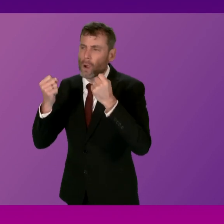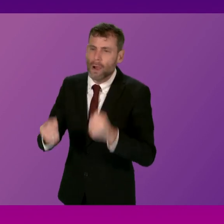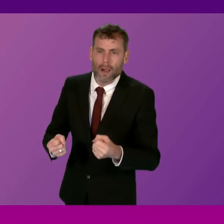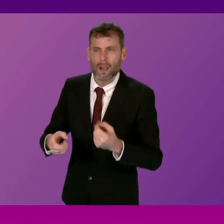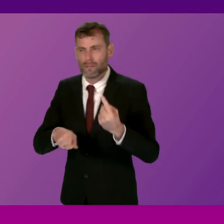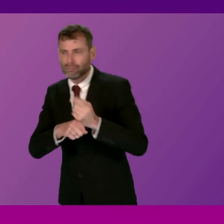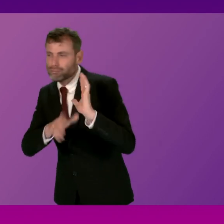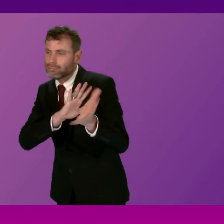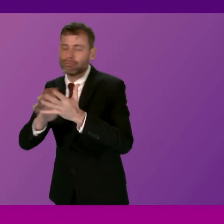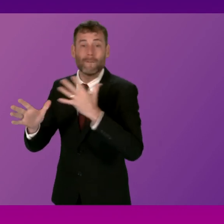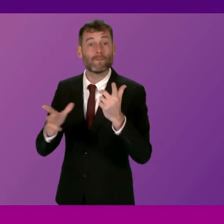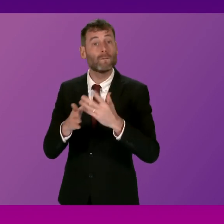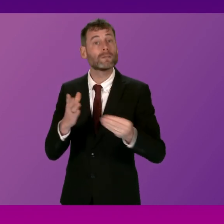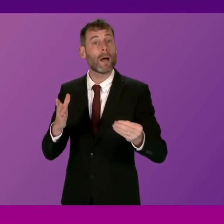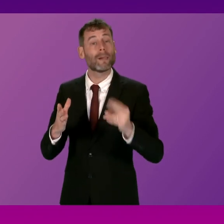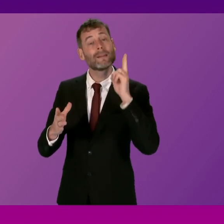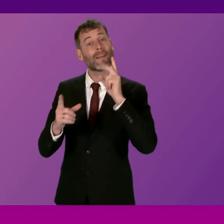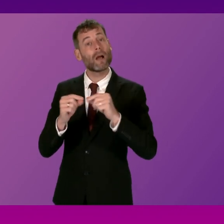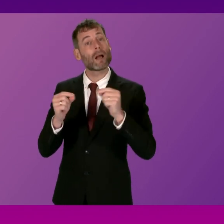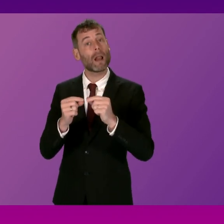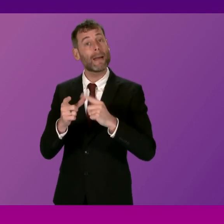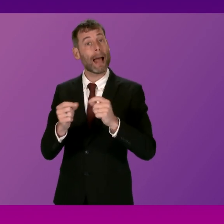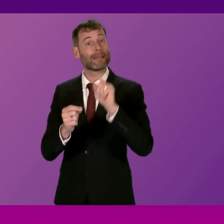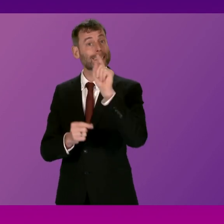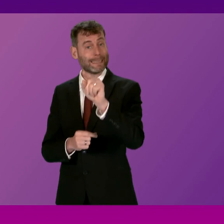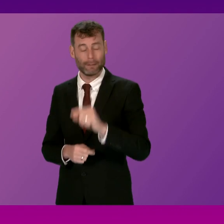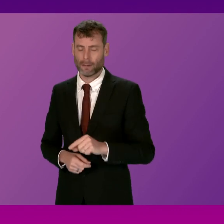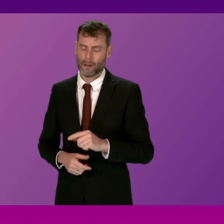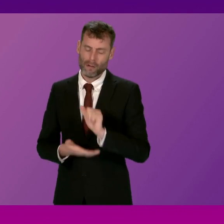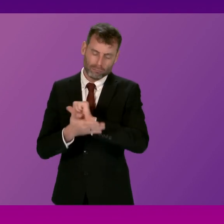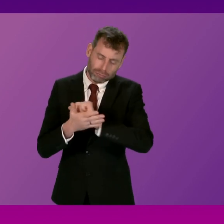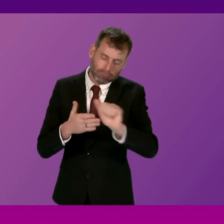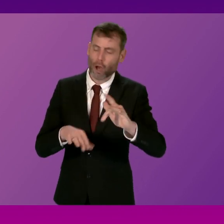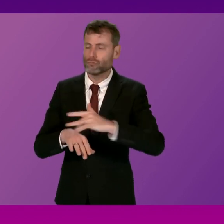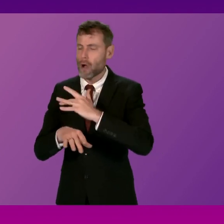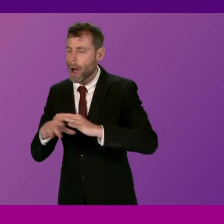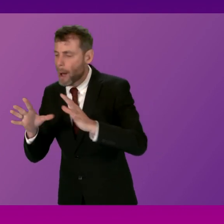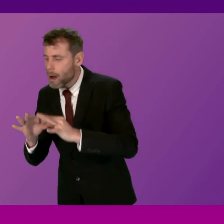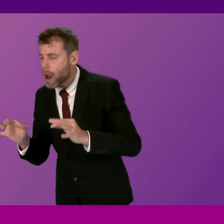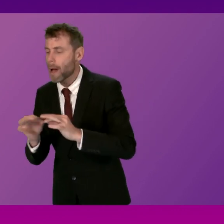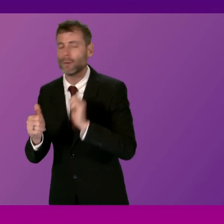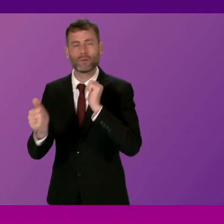The incredible building in which it was held was a place of drama clubs and sports clubs,